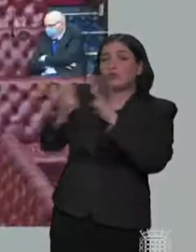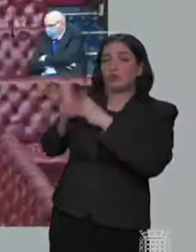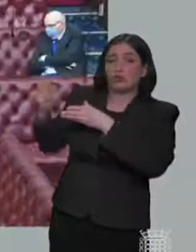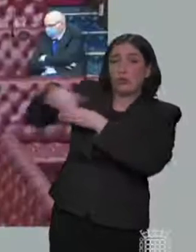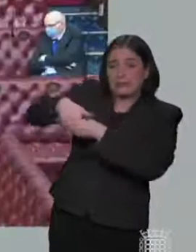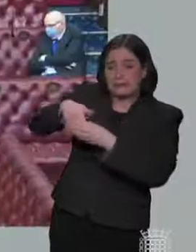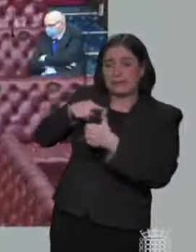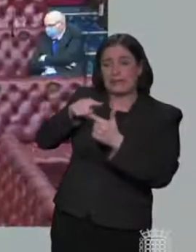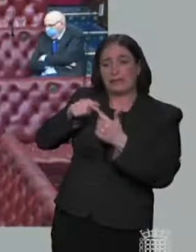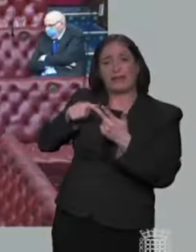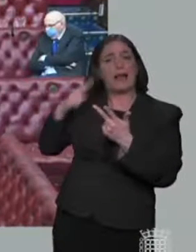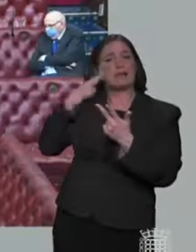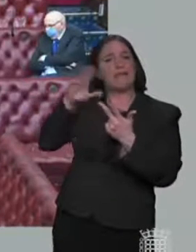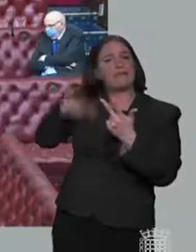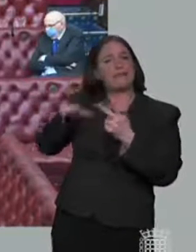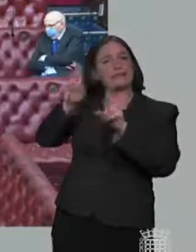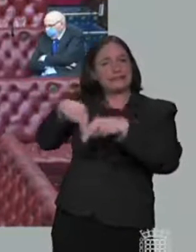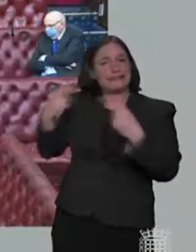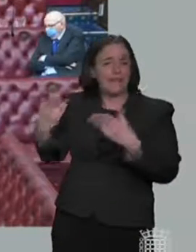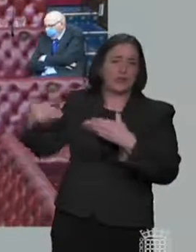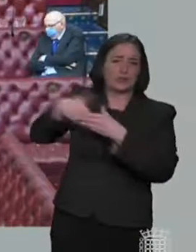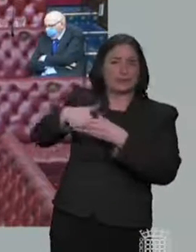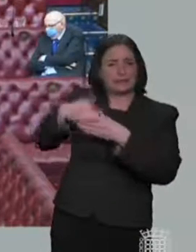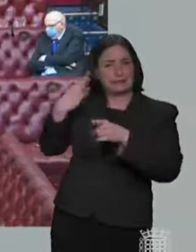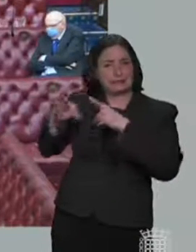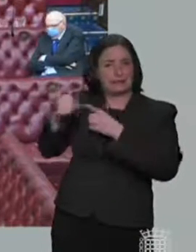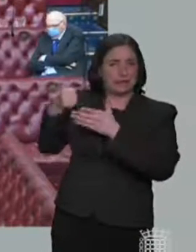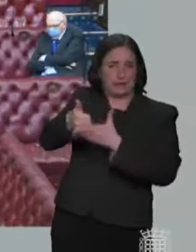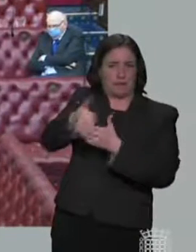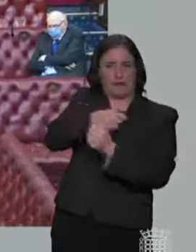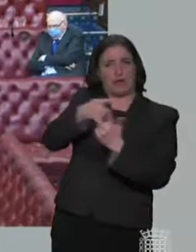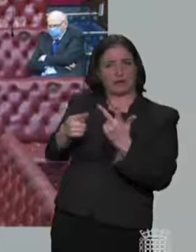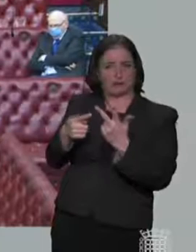over the years i've supported all efforts to give legal recognition to sign languages as a member